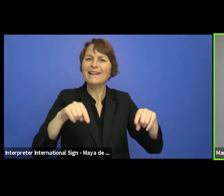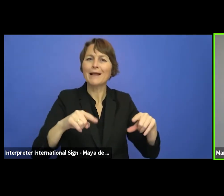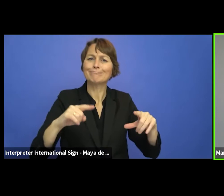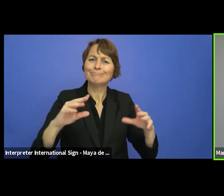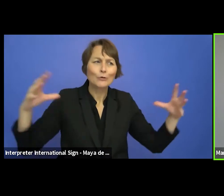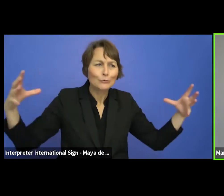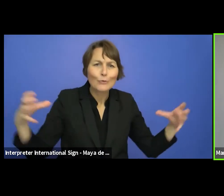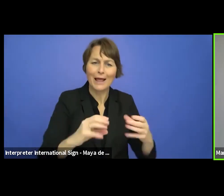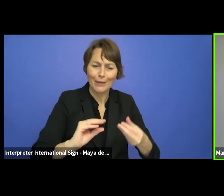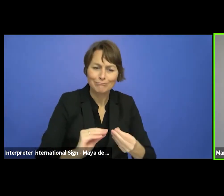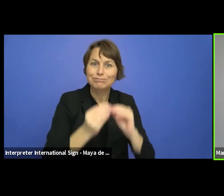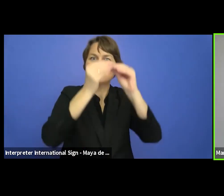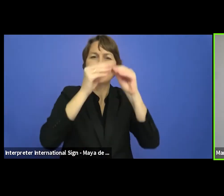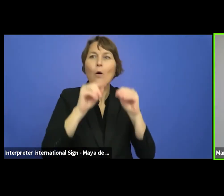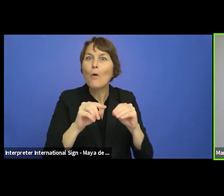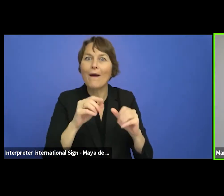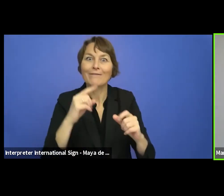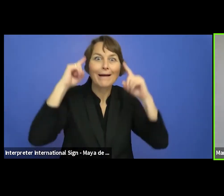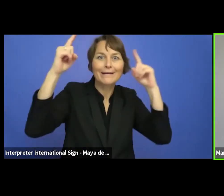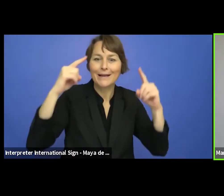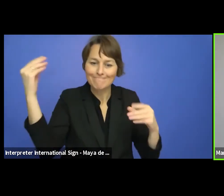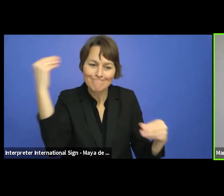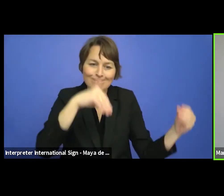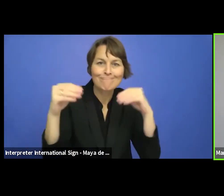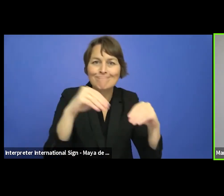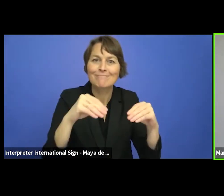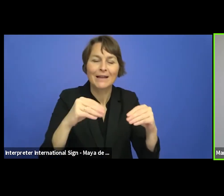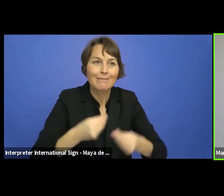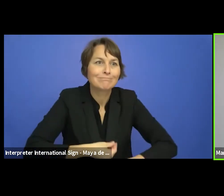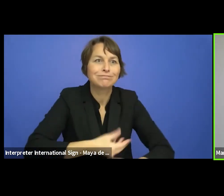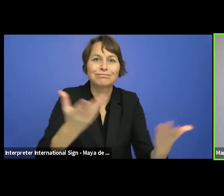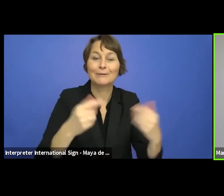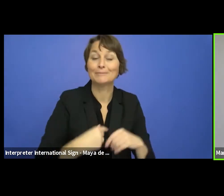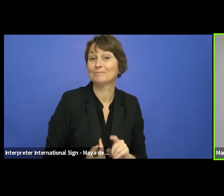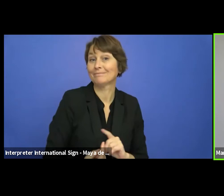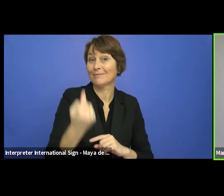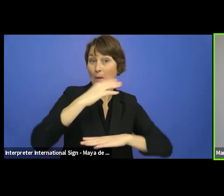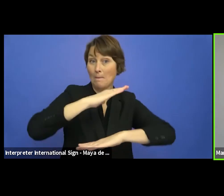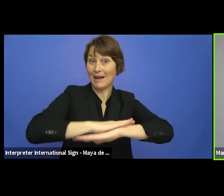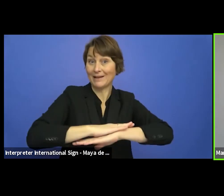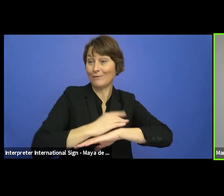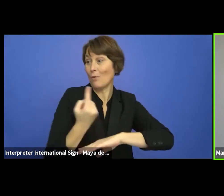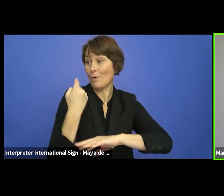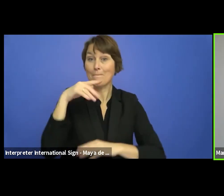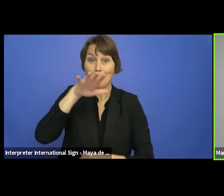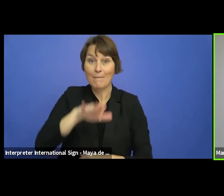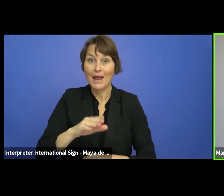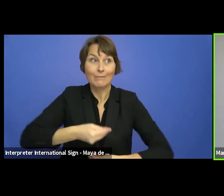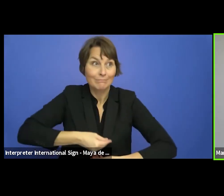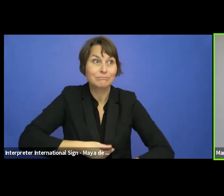upload content and contribution. When we launched the platform in May that was just a good idea,